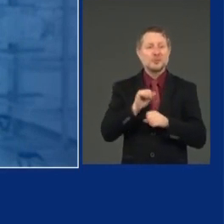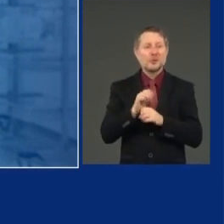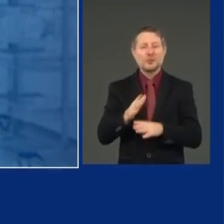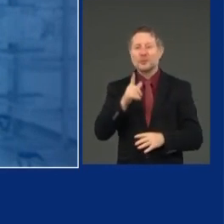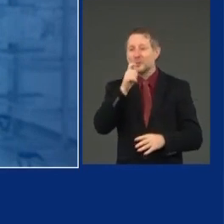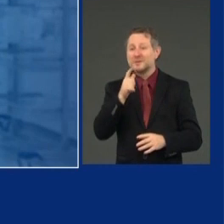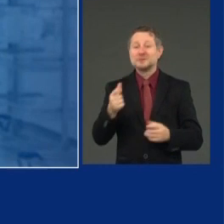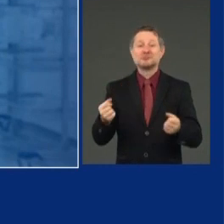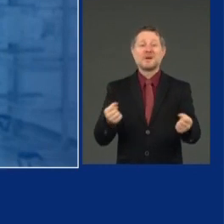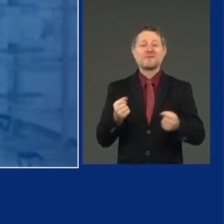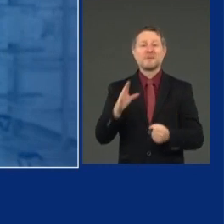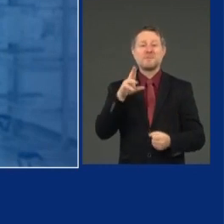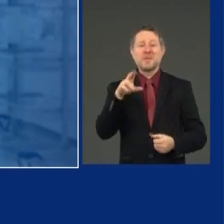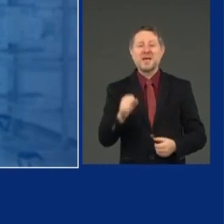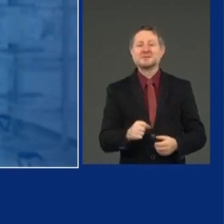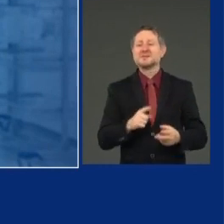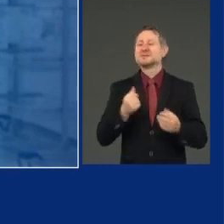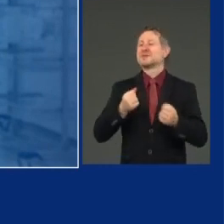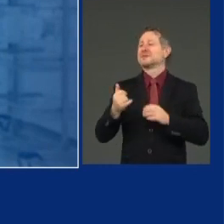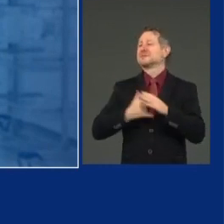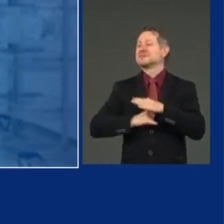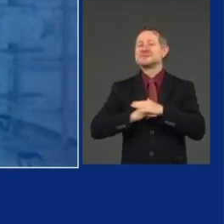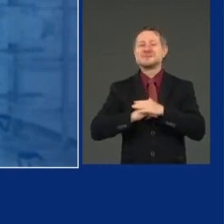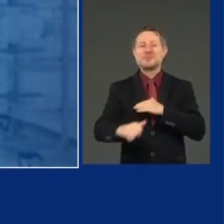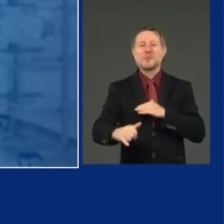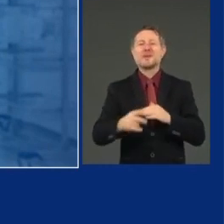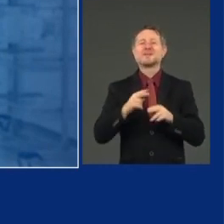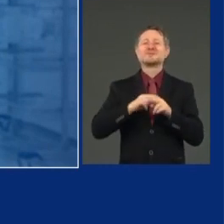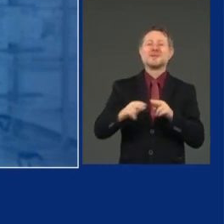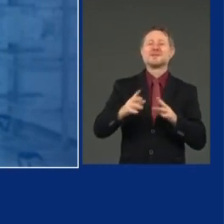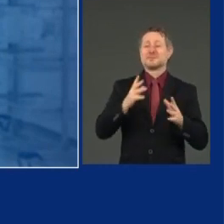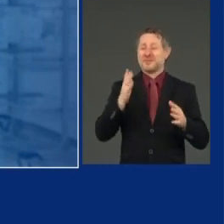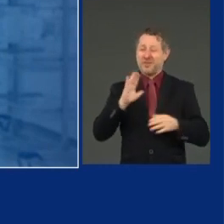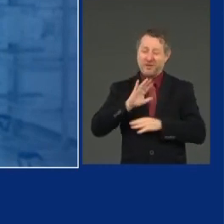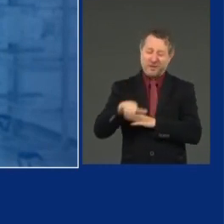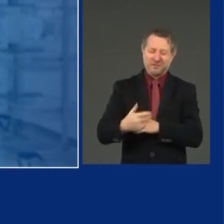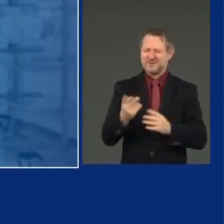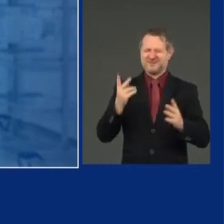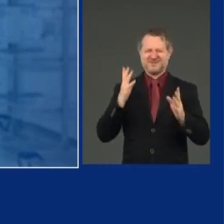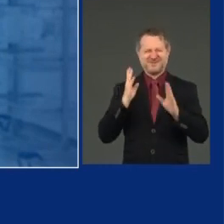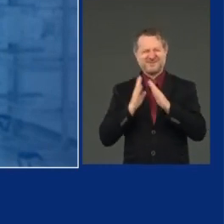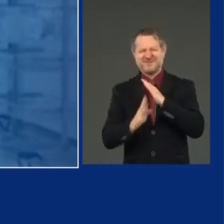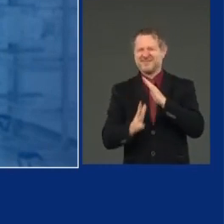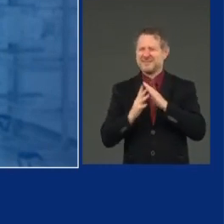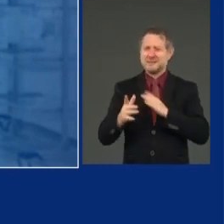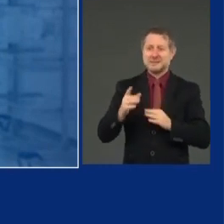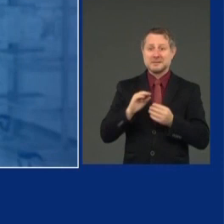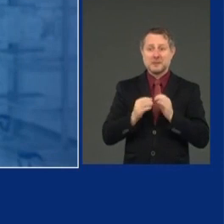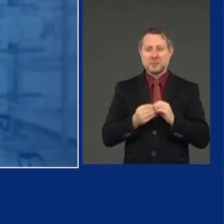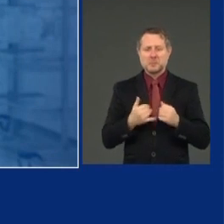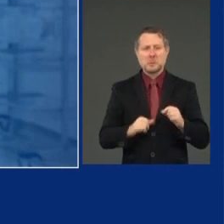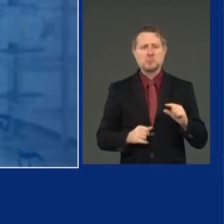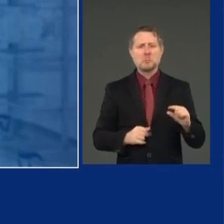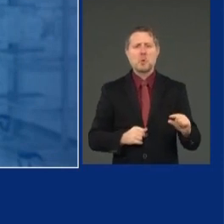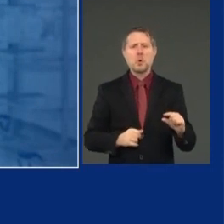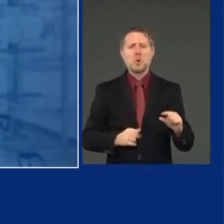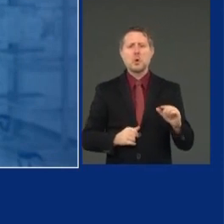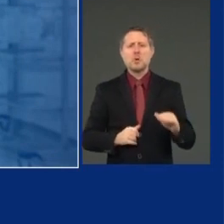GENERAL POPULATION? HOW DO TRANSIT WORKERS WHO ARE